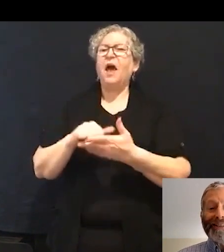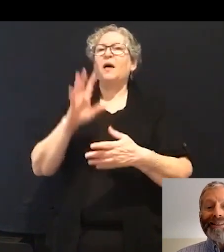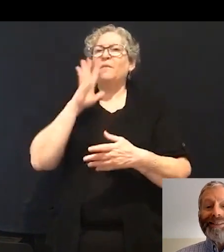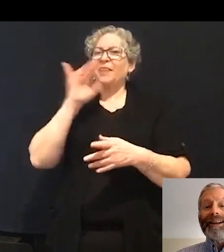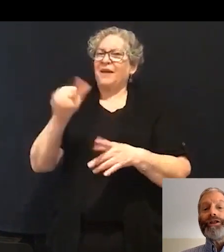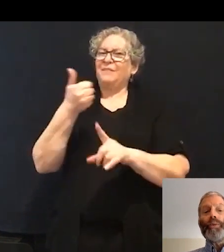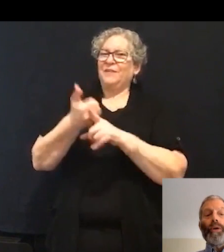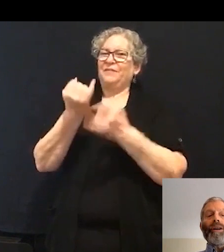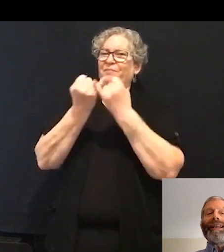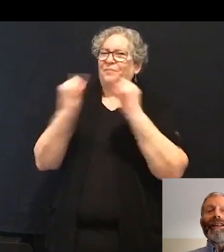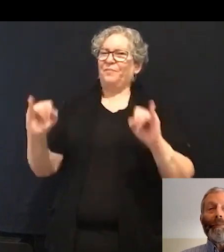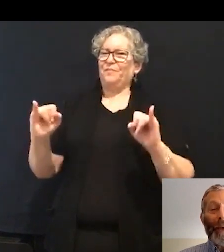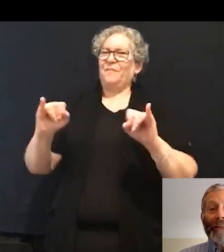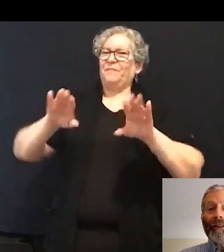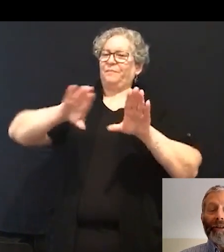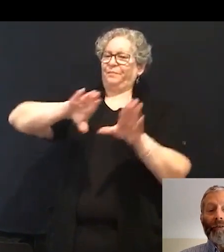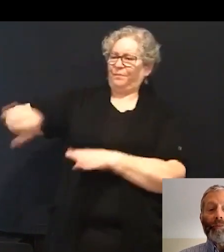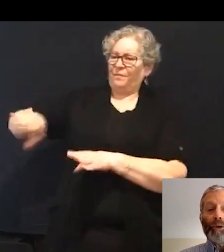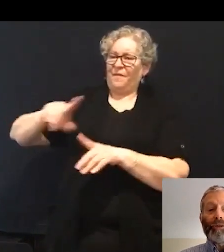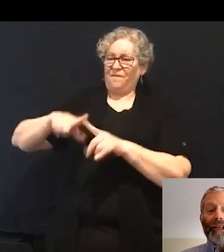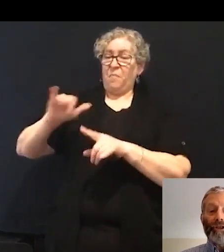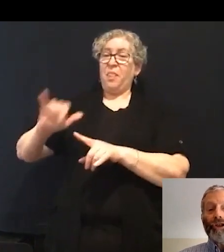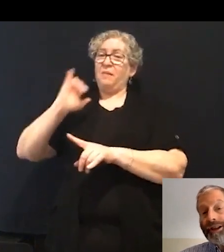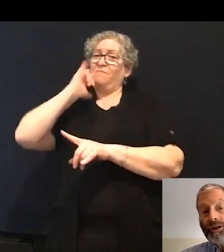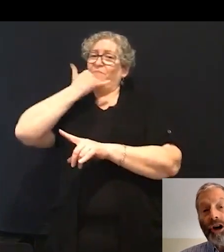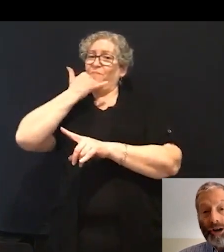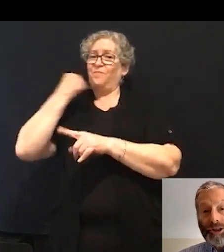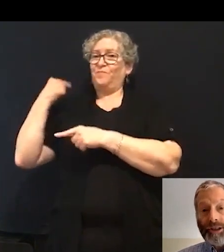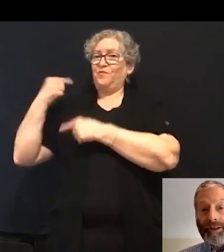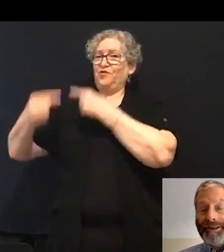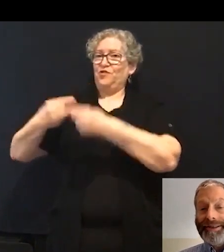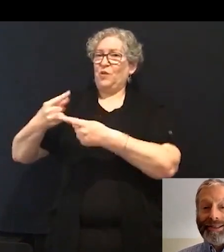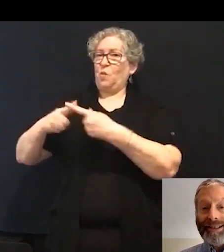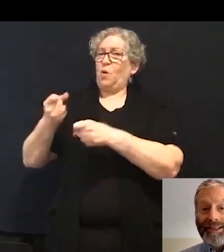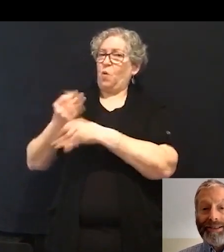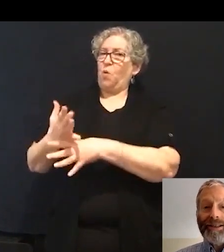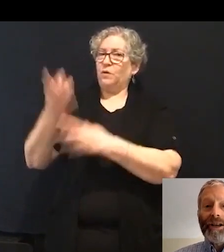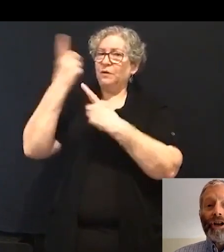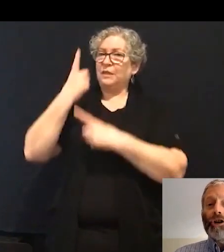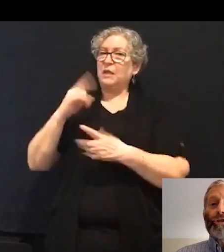is designed to work independent of the mutated gene causing the disease.